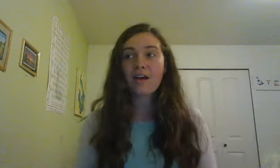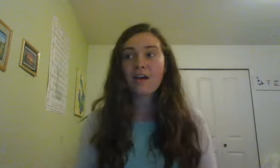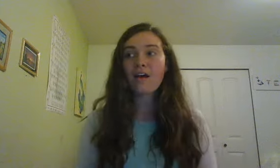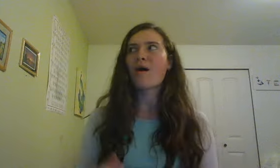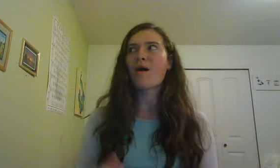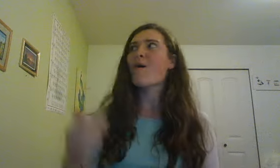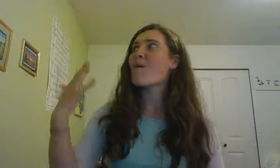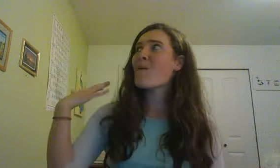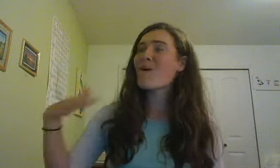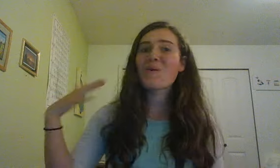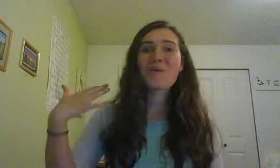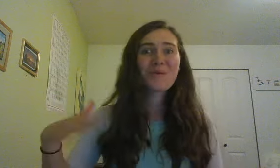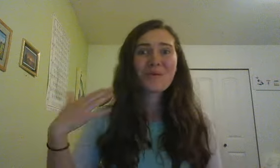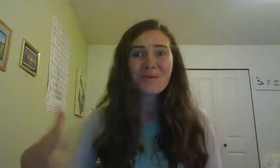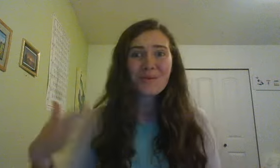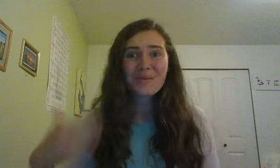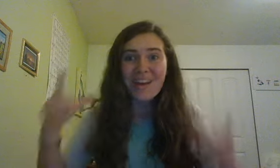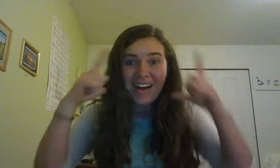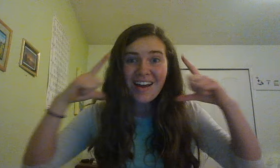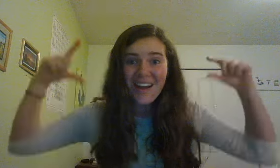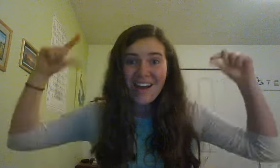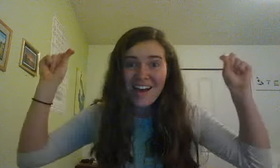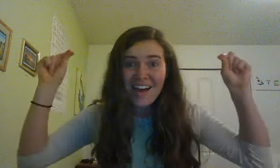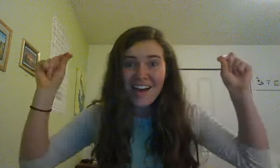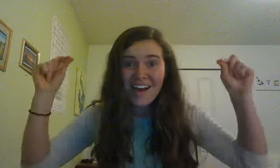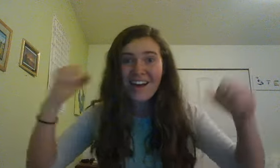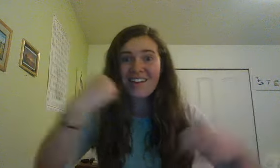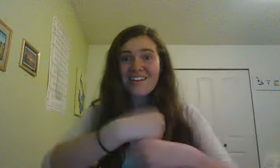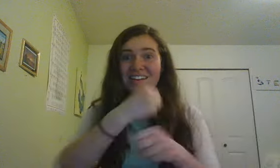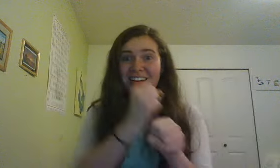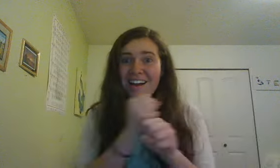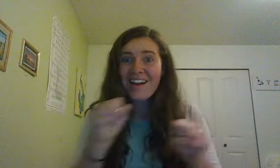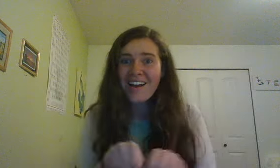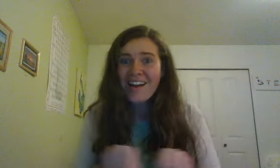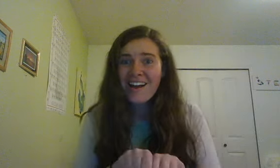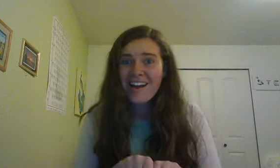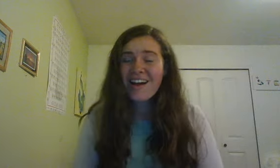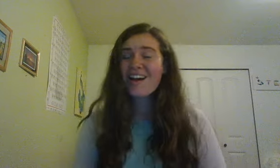The shoemaker thought, "Wow, this whole time elves have been making our shoes?!"